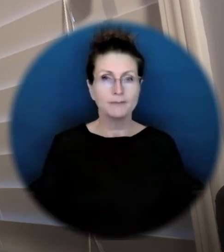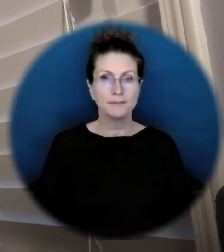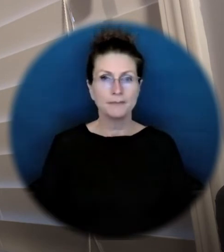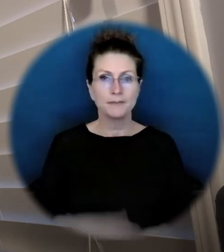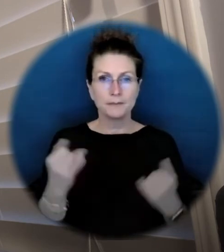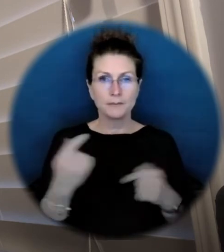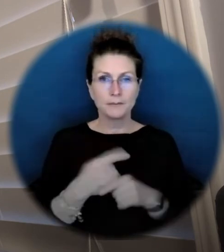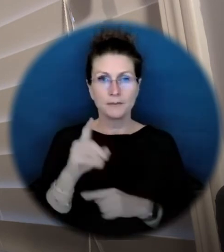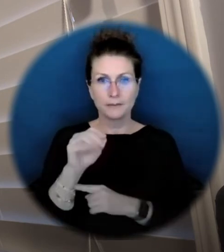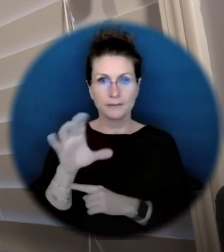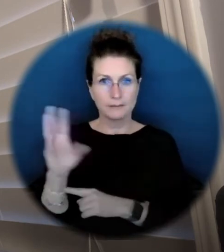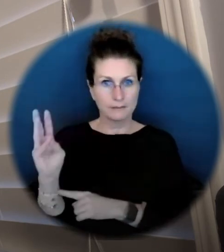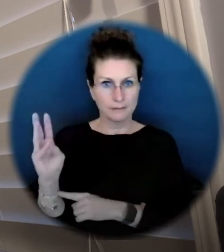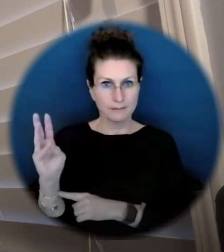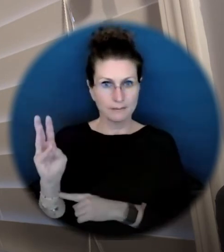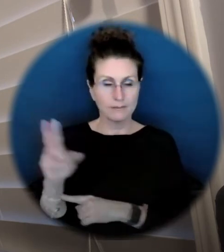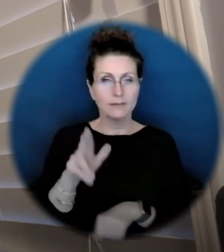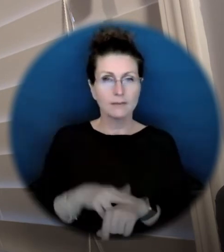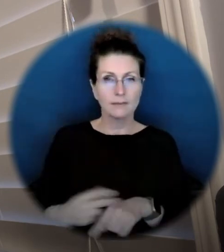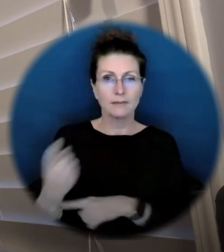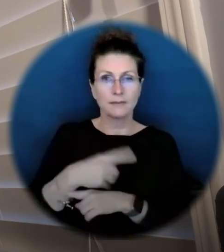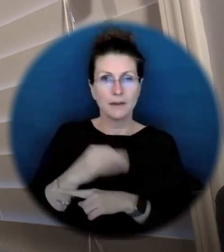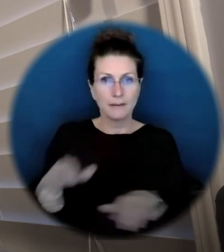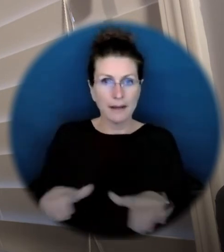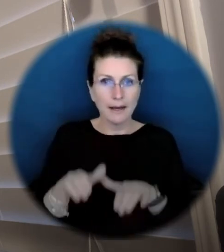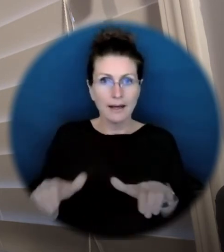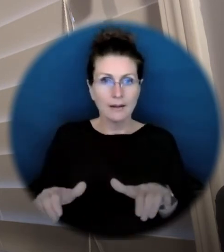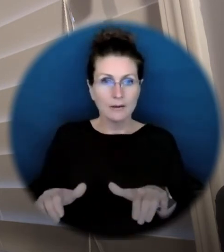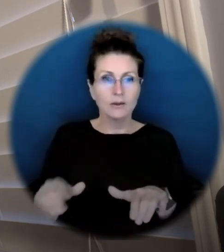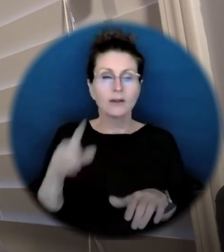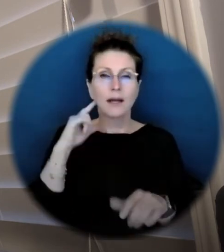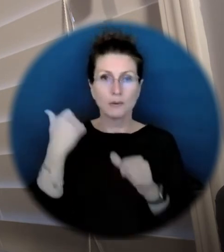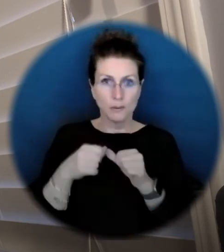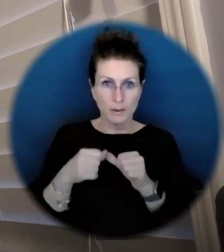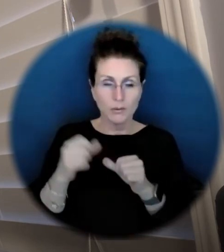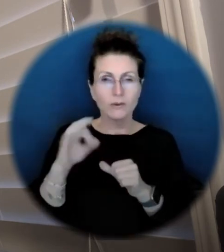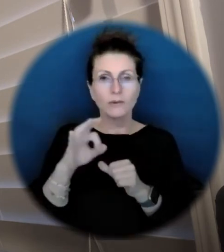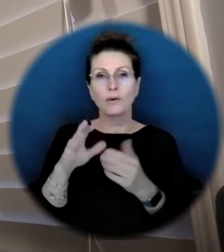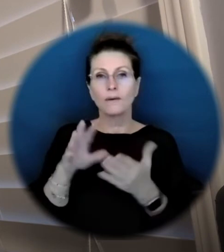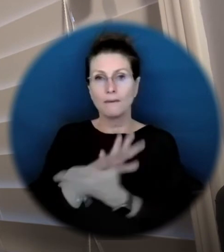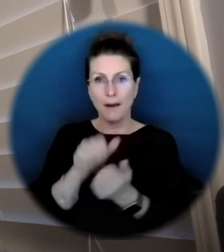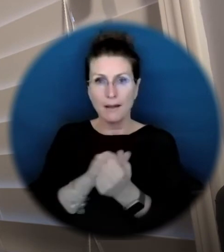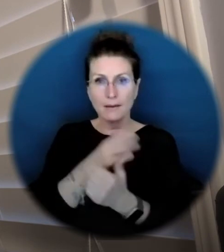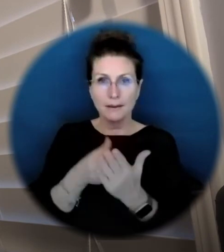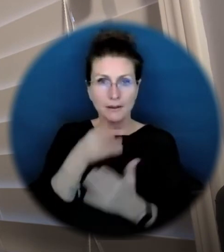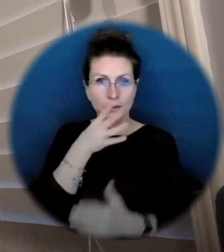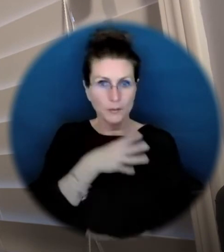Today is December 6th, the National Day of Action on Remembrance on Violence Against Women.